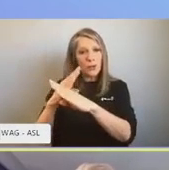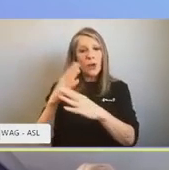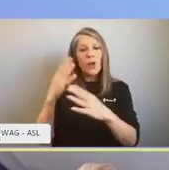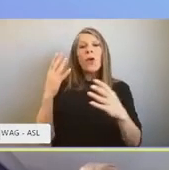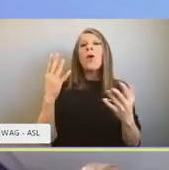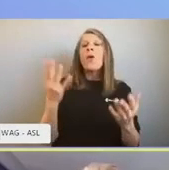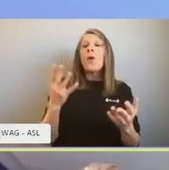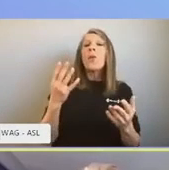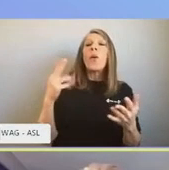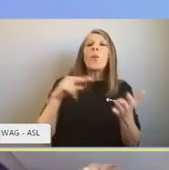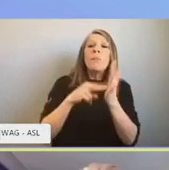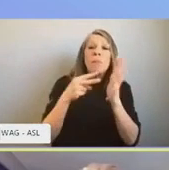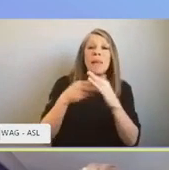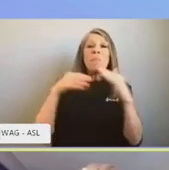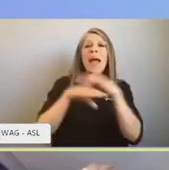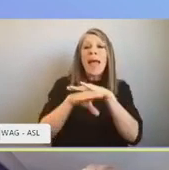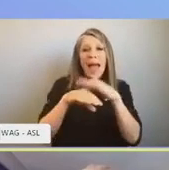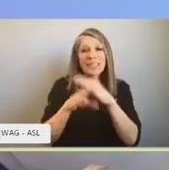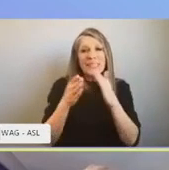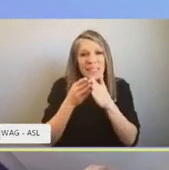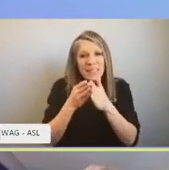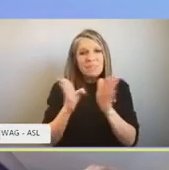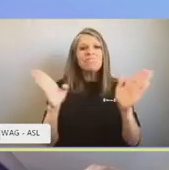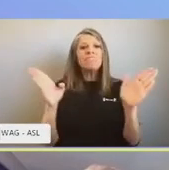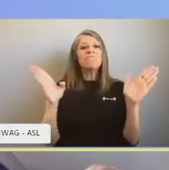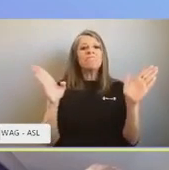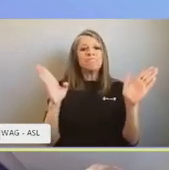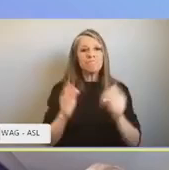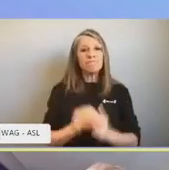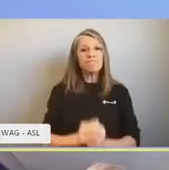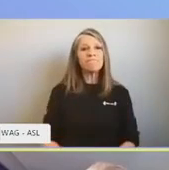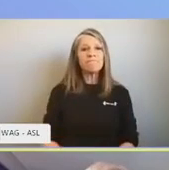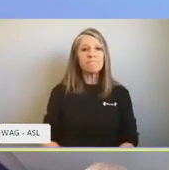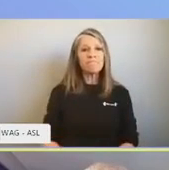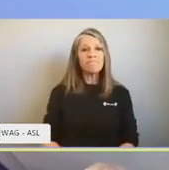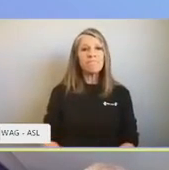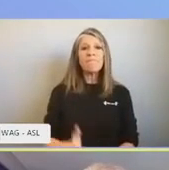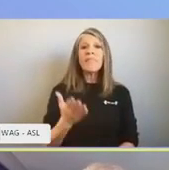accessibility is all about removing barriers, we take a